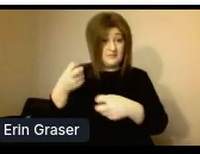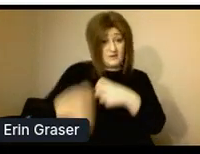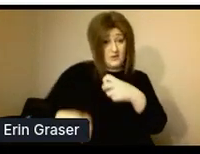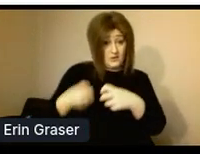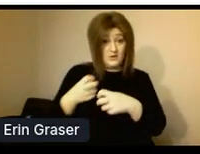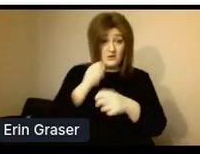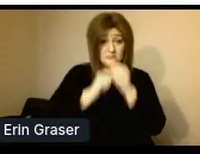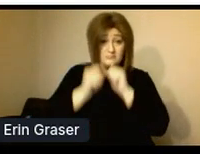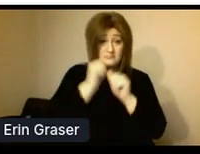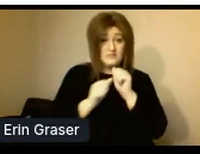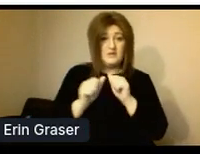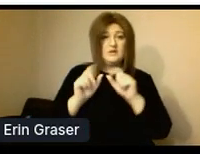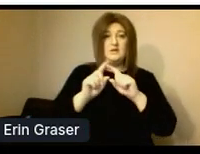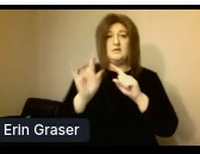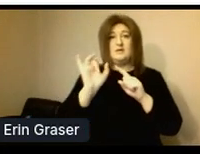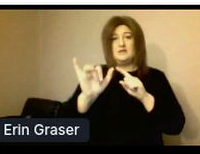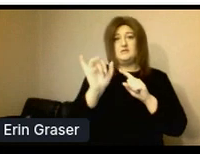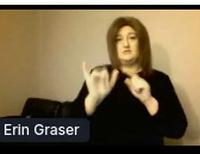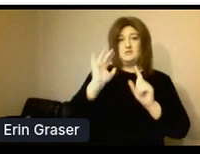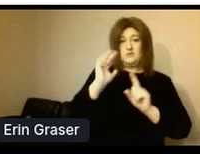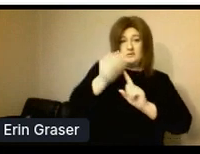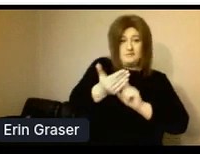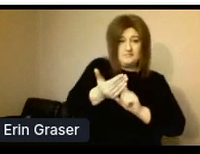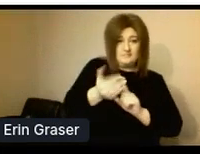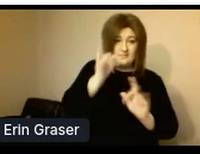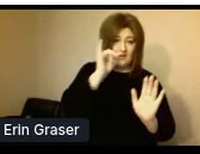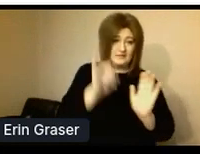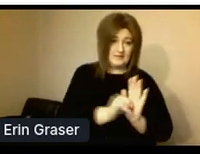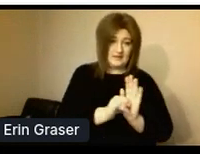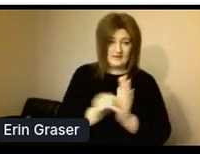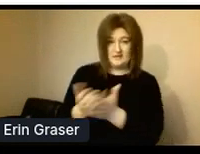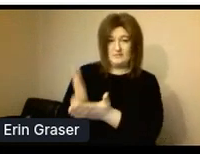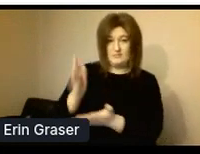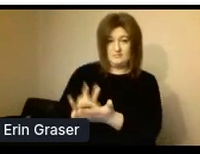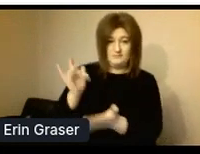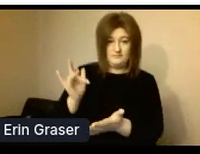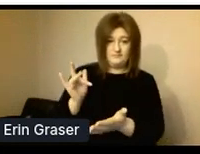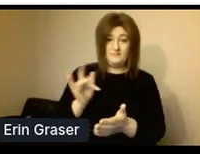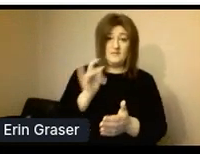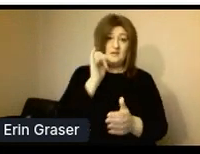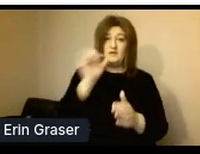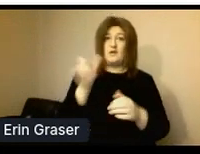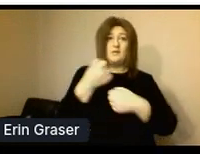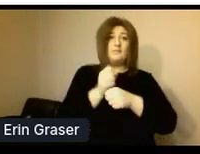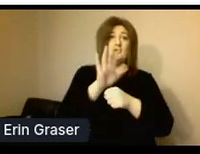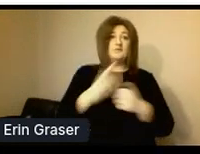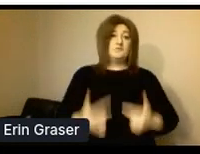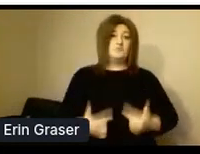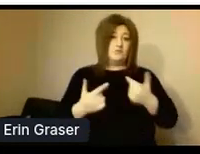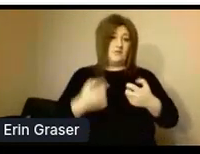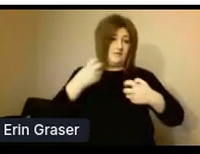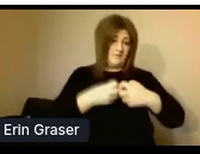is that your privileged identity has not made your life hard.